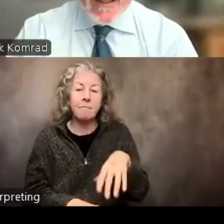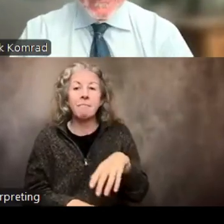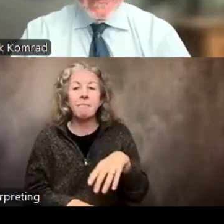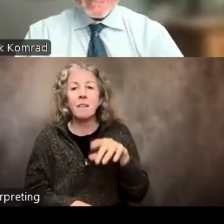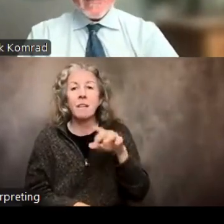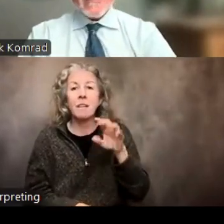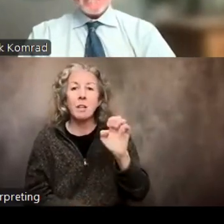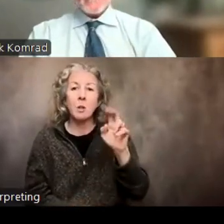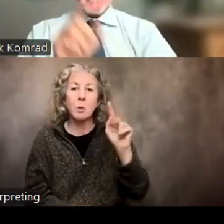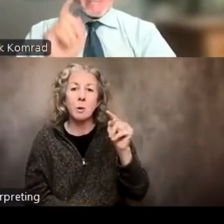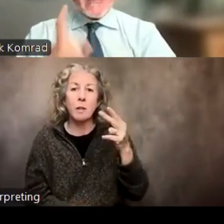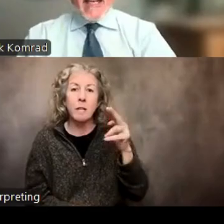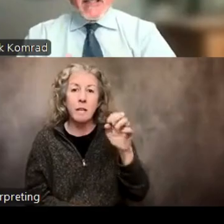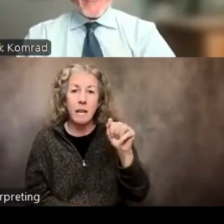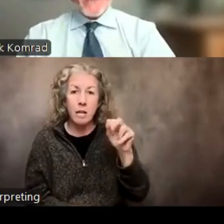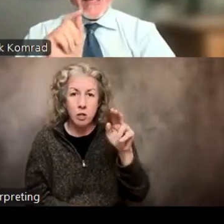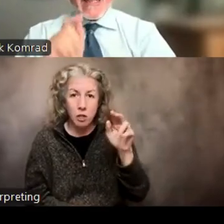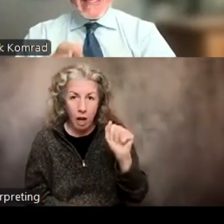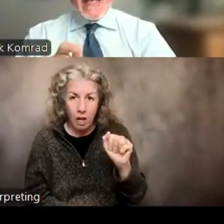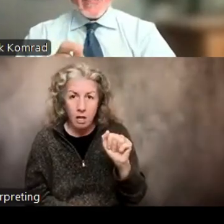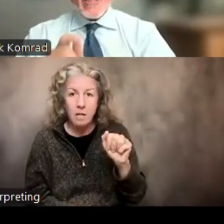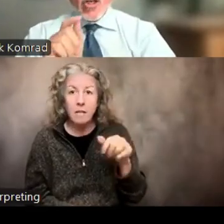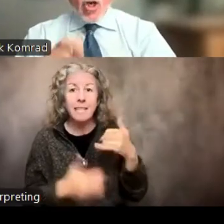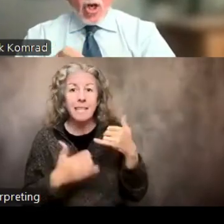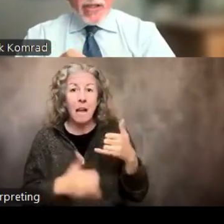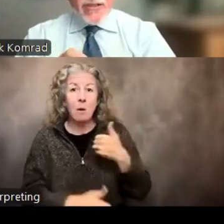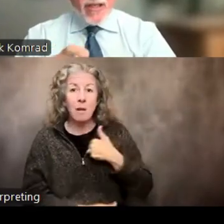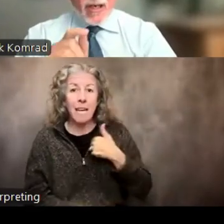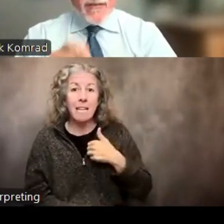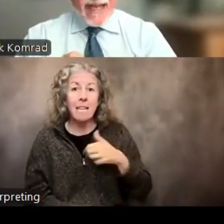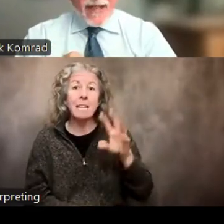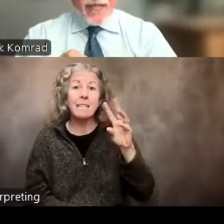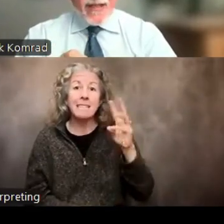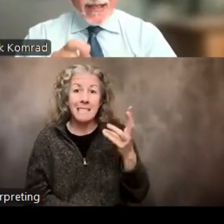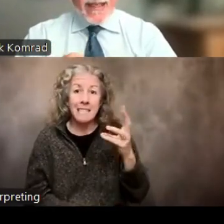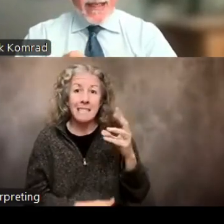in Canada, is now the sixth leading cause of death. In